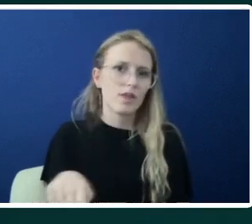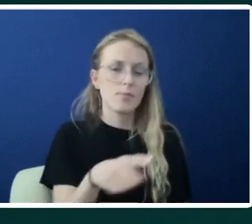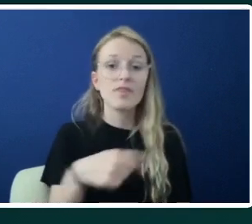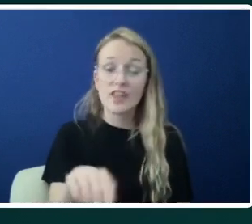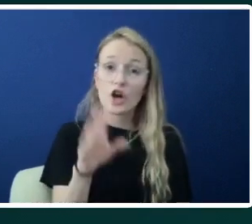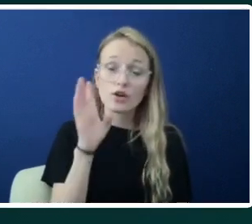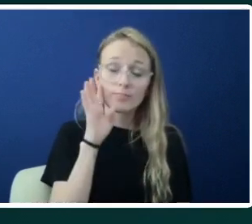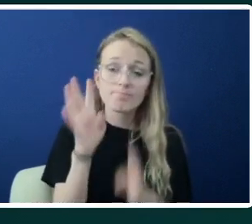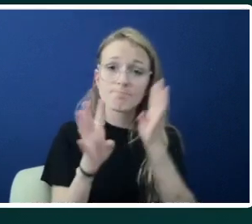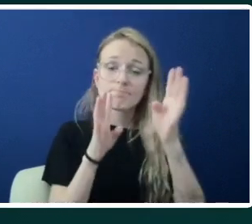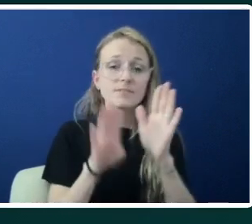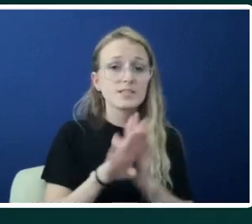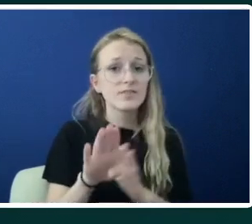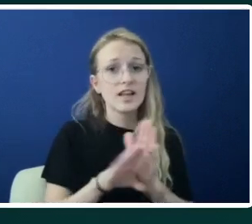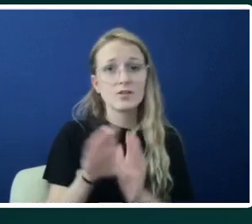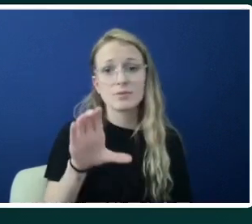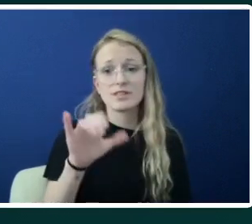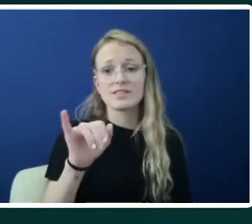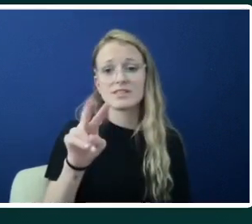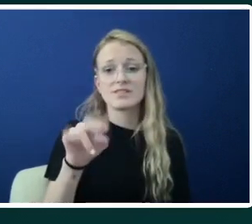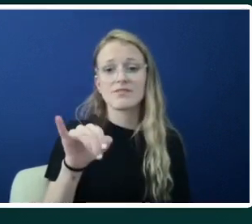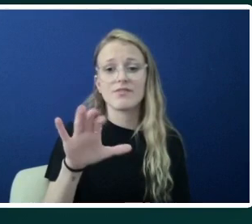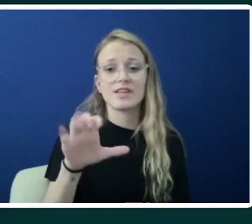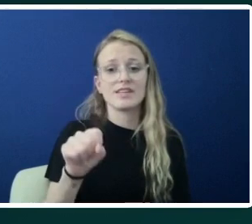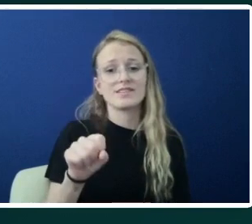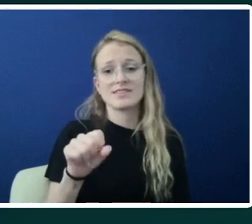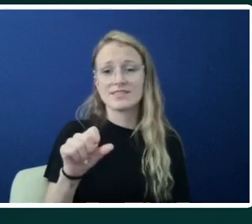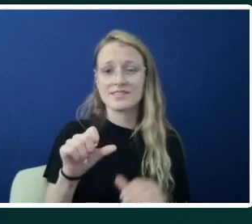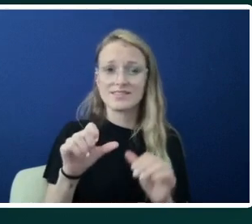They do not turn into citizens when they turn 18. They are citizens now. They care